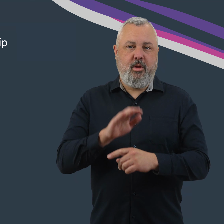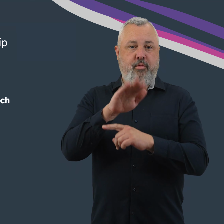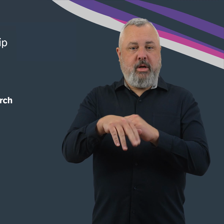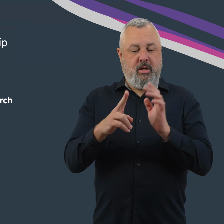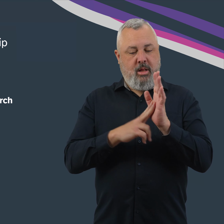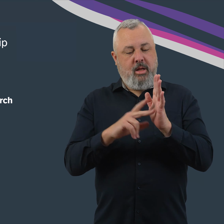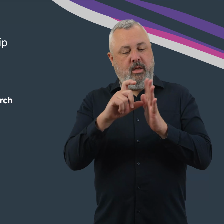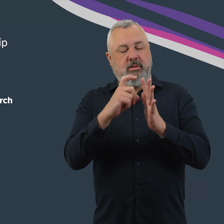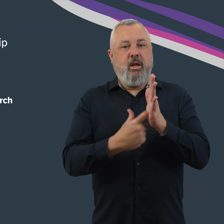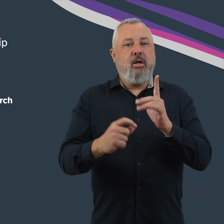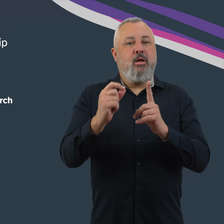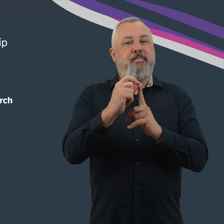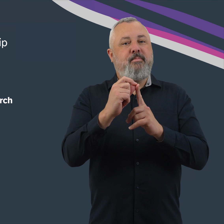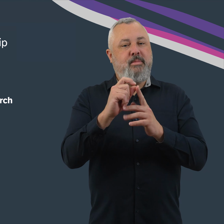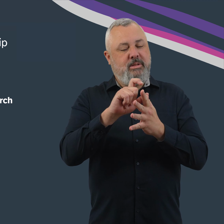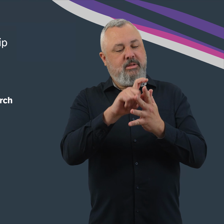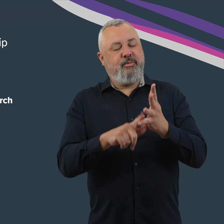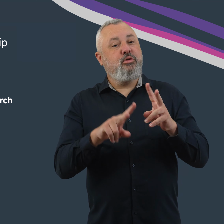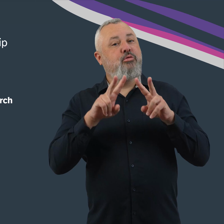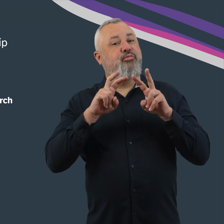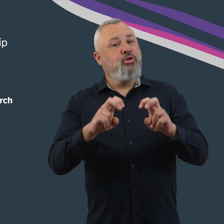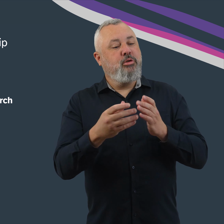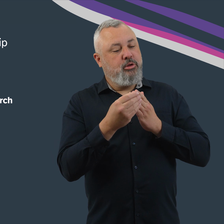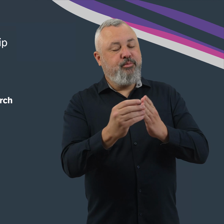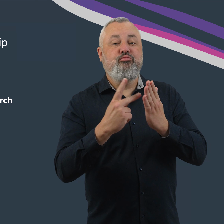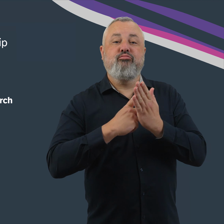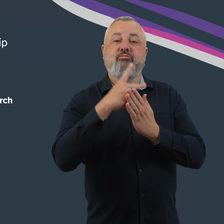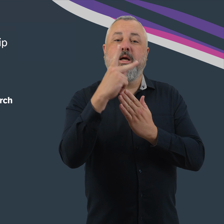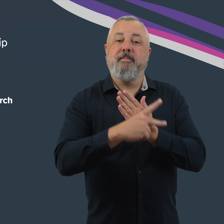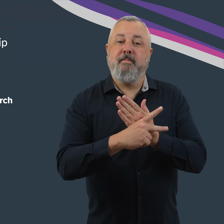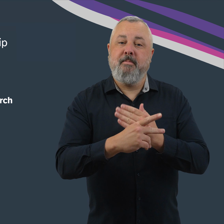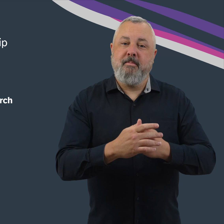About the NDRP Disability Research Leadership Program